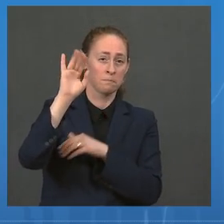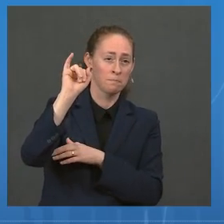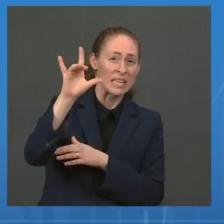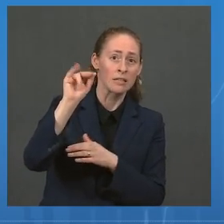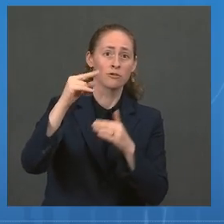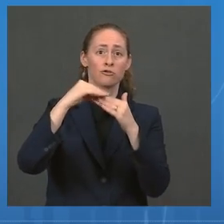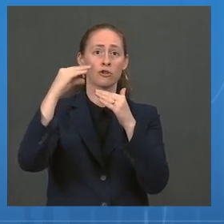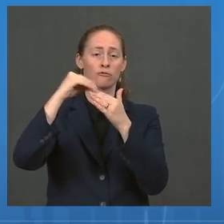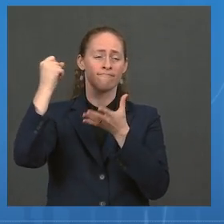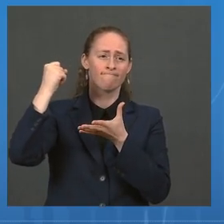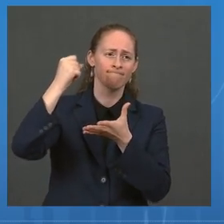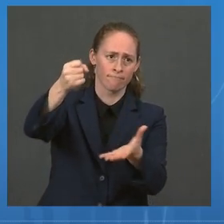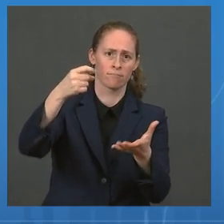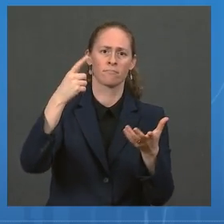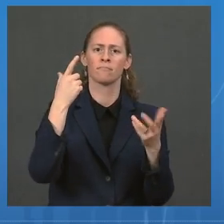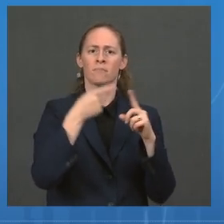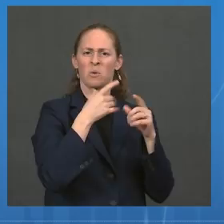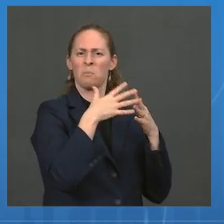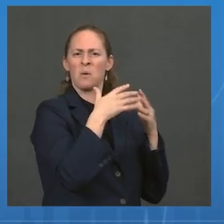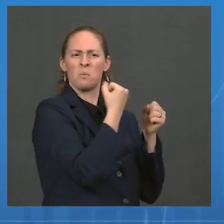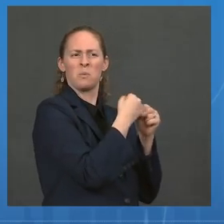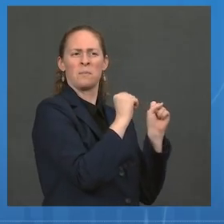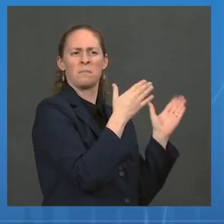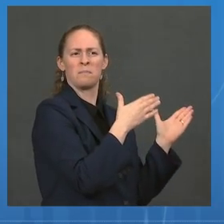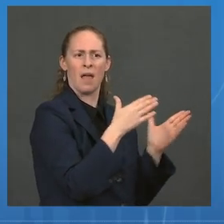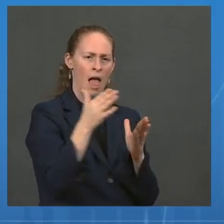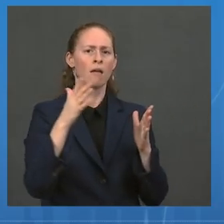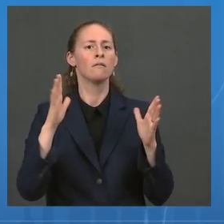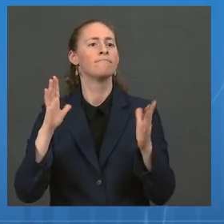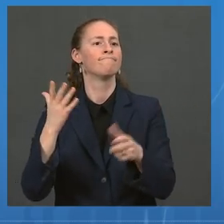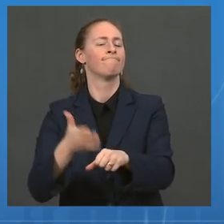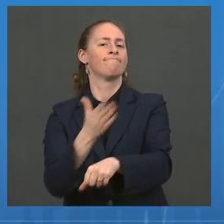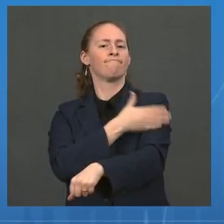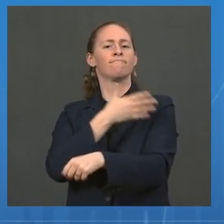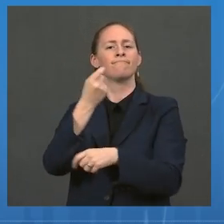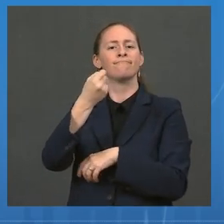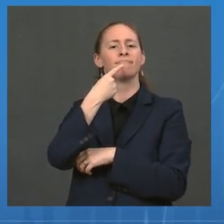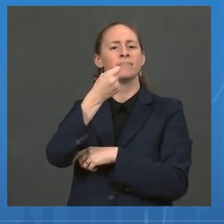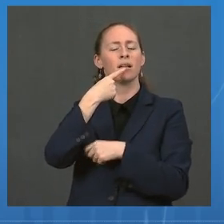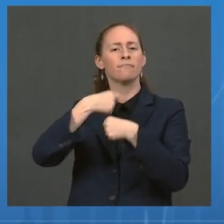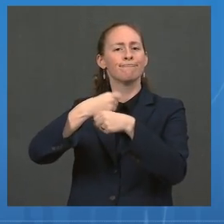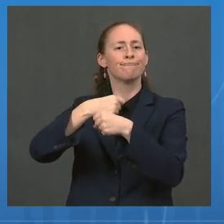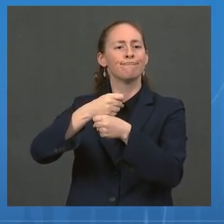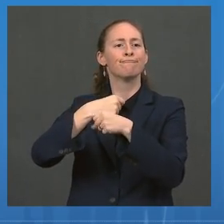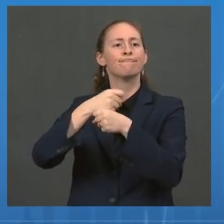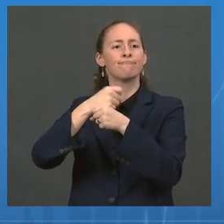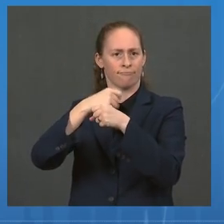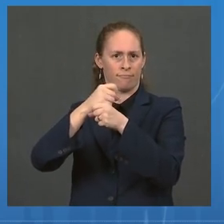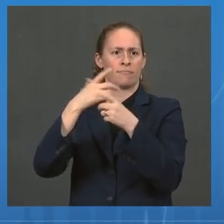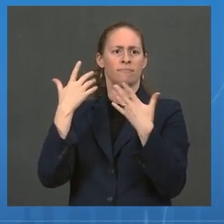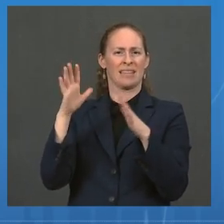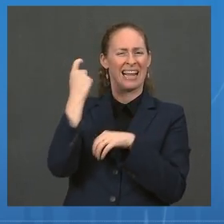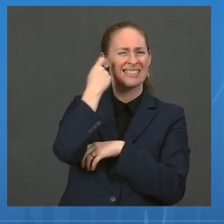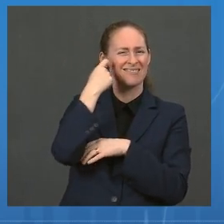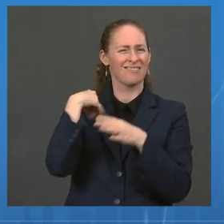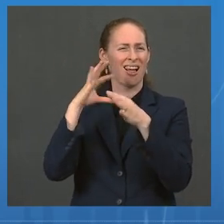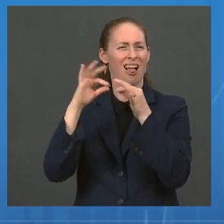as part of this Antiviral Development Strategy that I mentioned just a slide ago. Next slide.